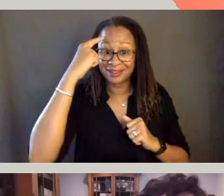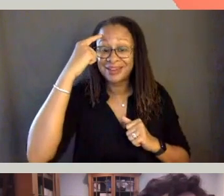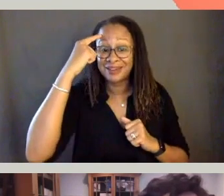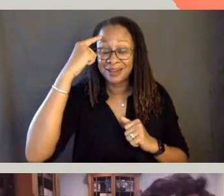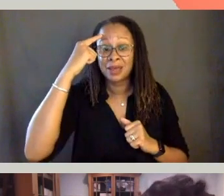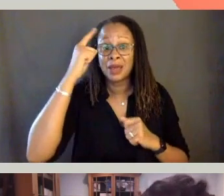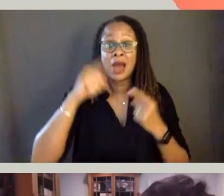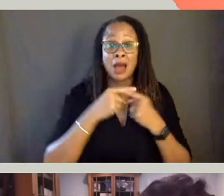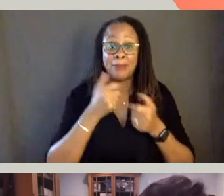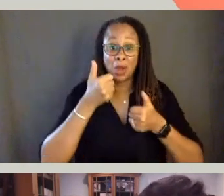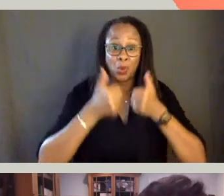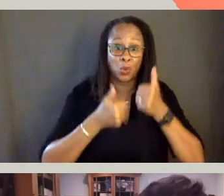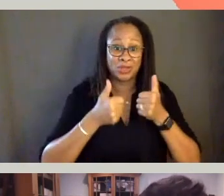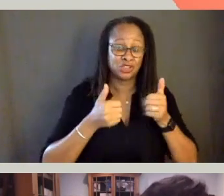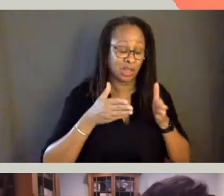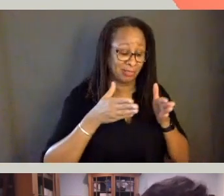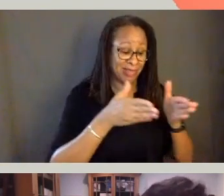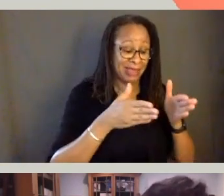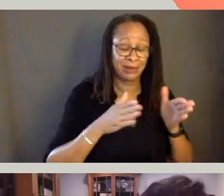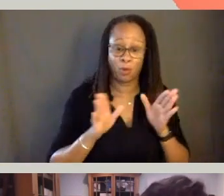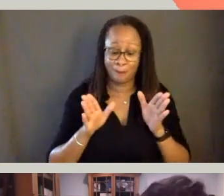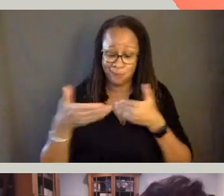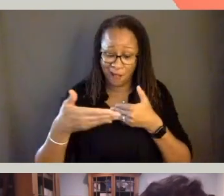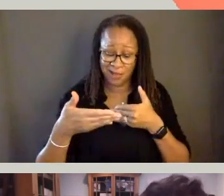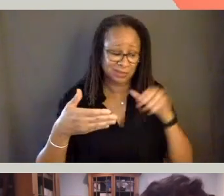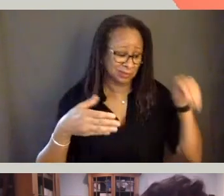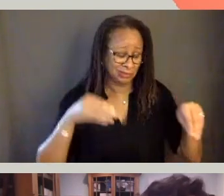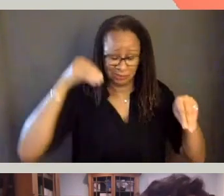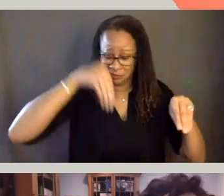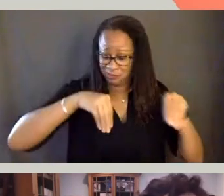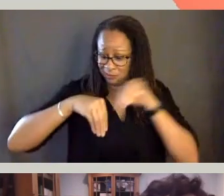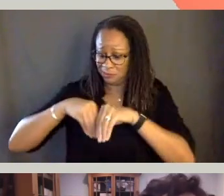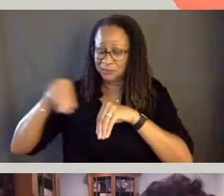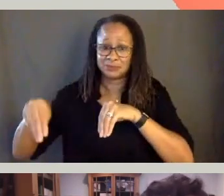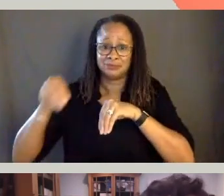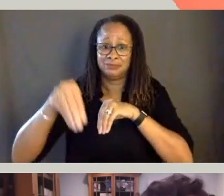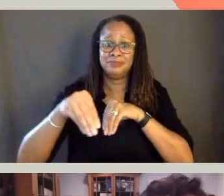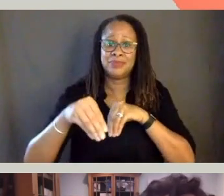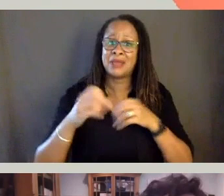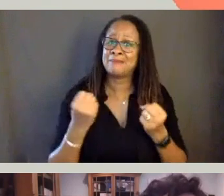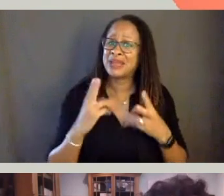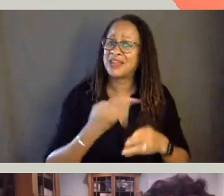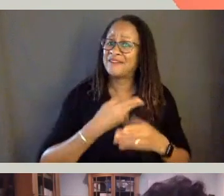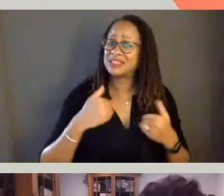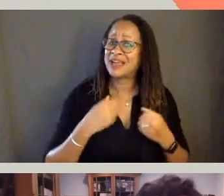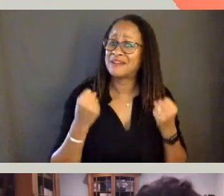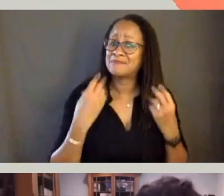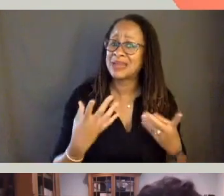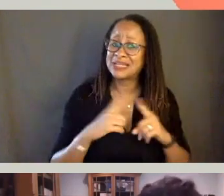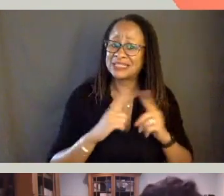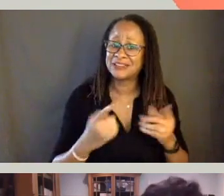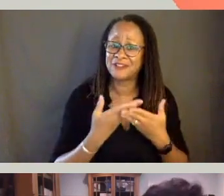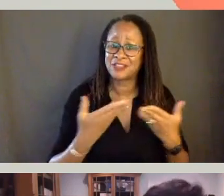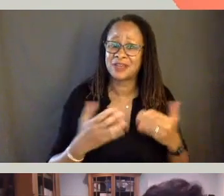which lane or box you have to be in, right? Many of us hold many. Well, I think one of the reasons we follow women of color